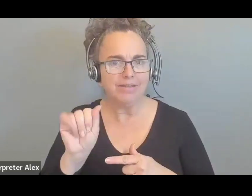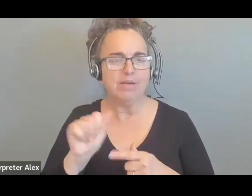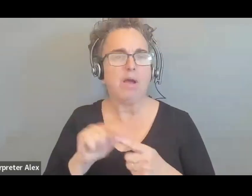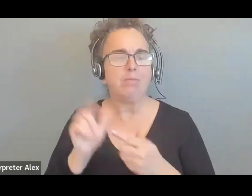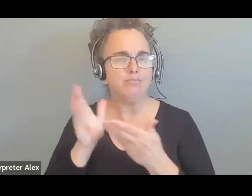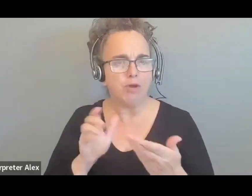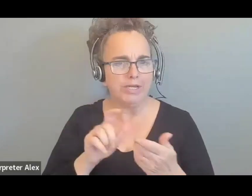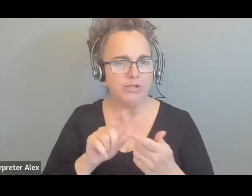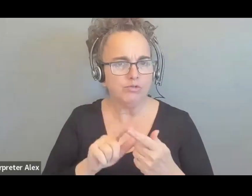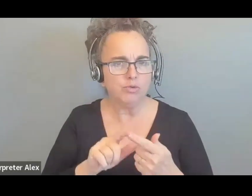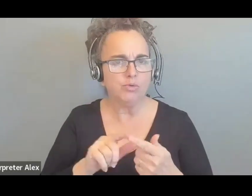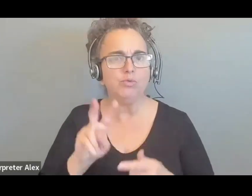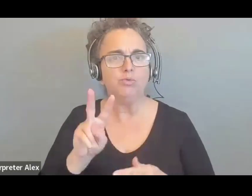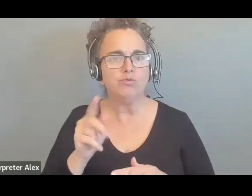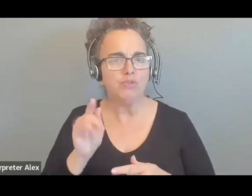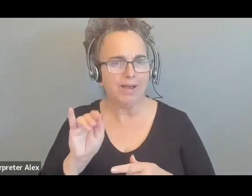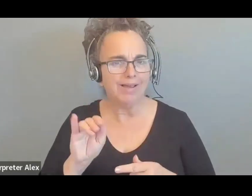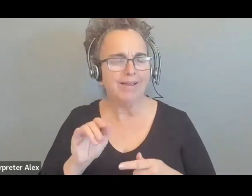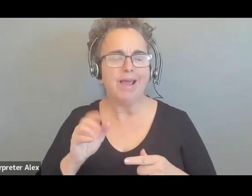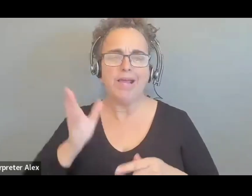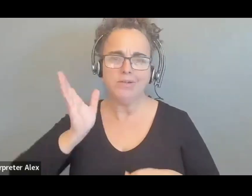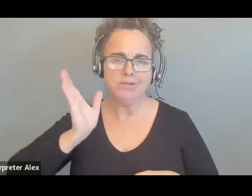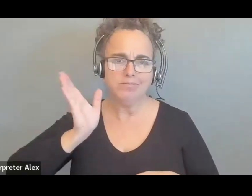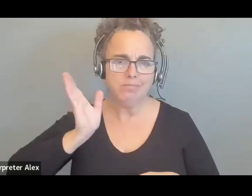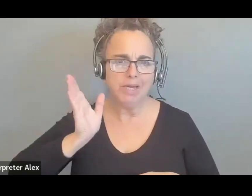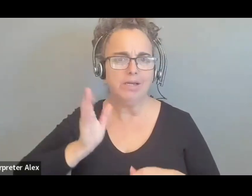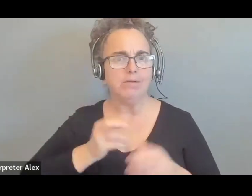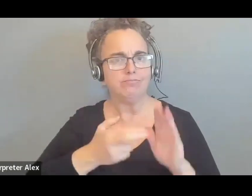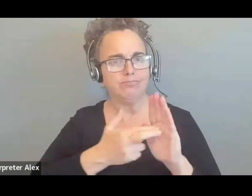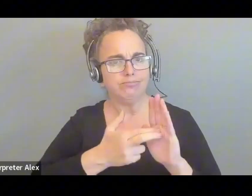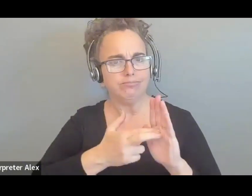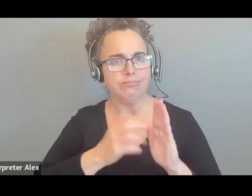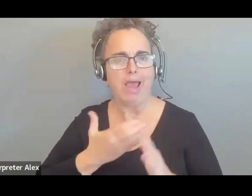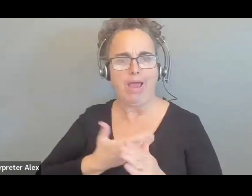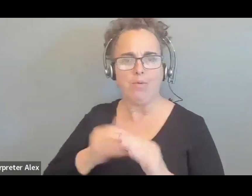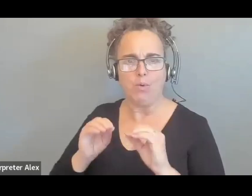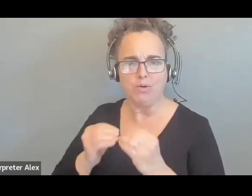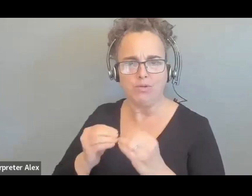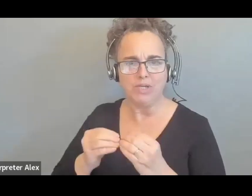And be able to speak on behalf of our organization and our founders and our partners